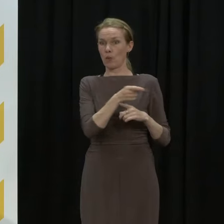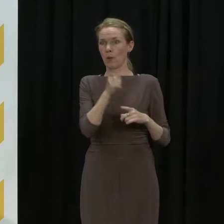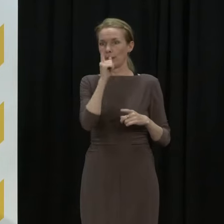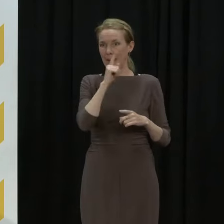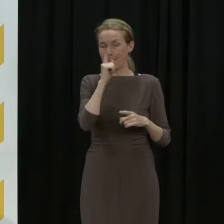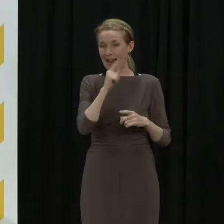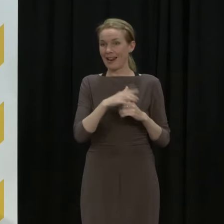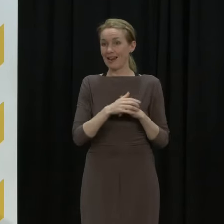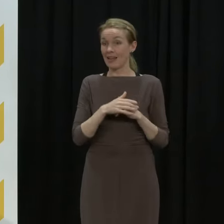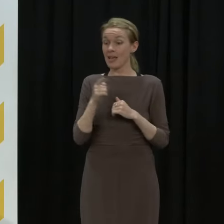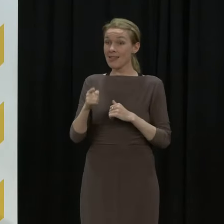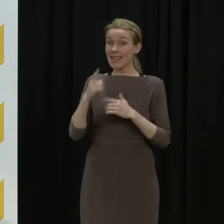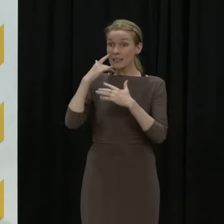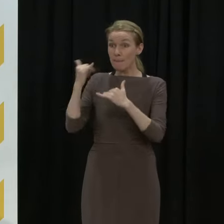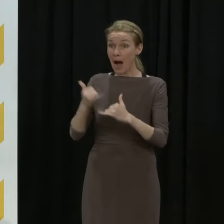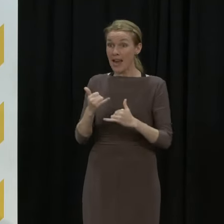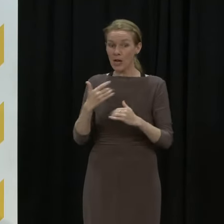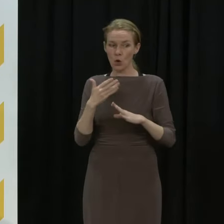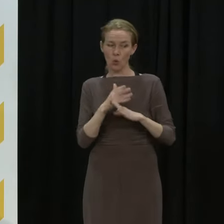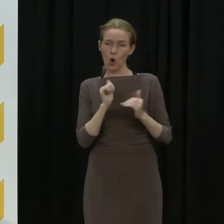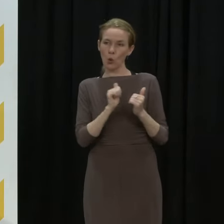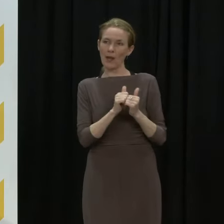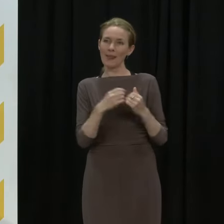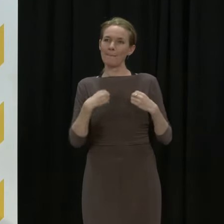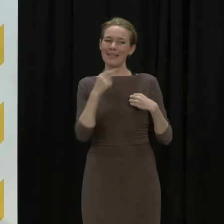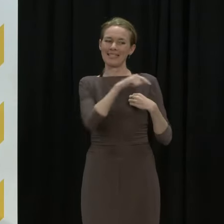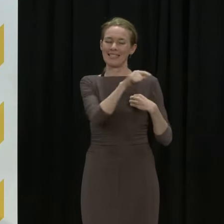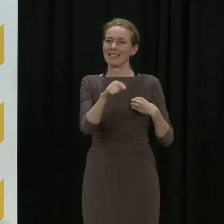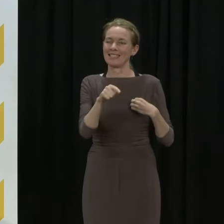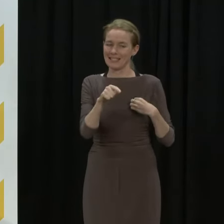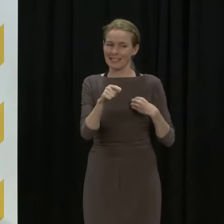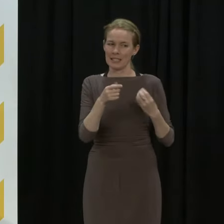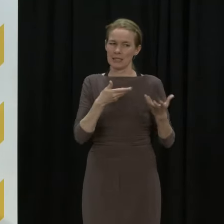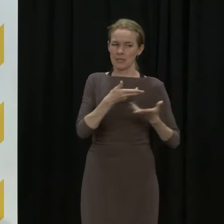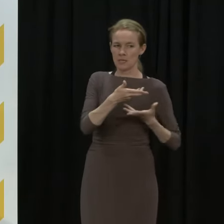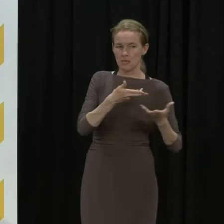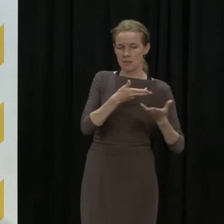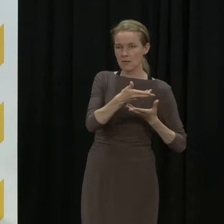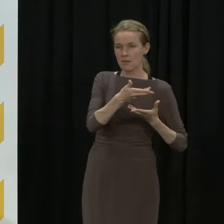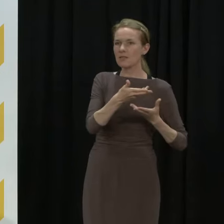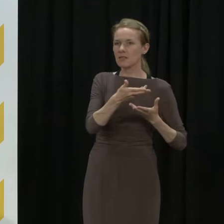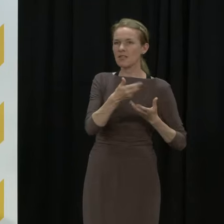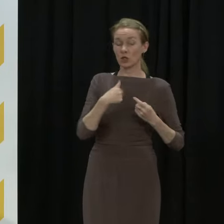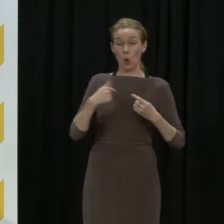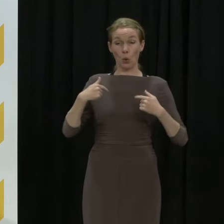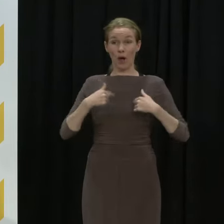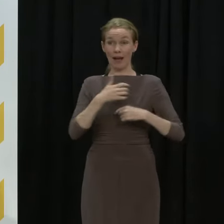out and about. For example, people who cannot work from home. We are designing this pilot in